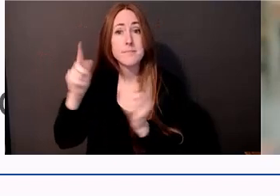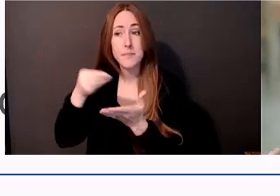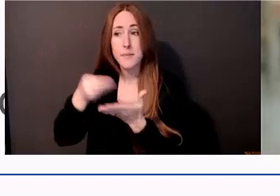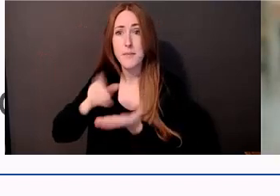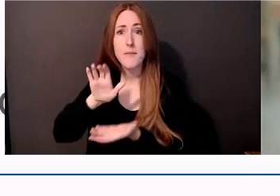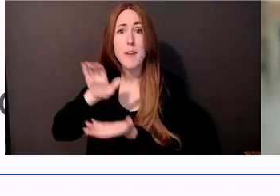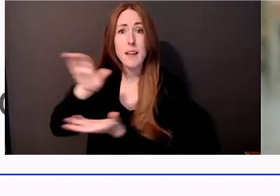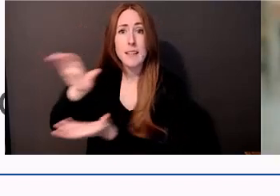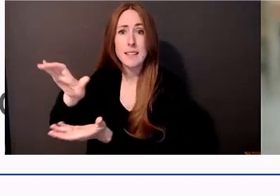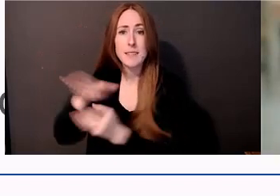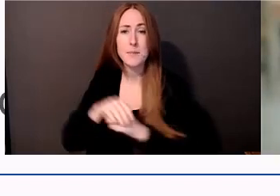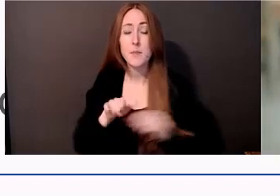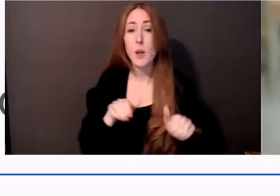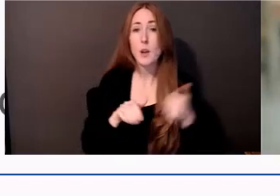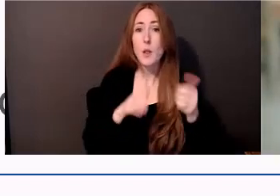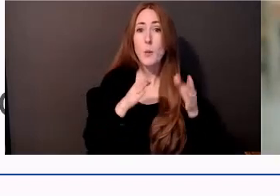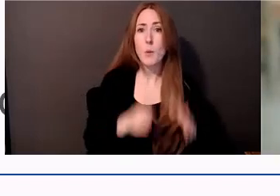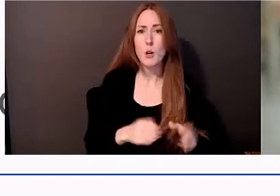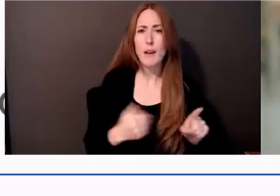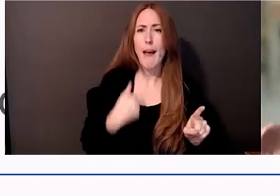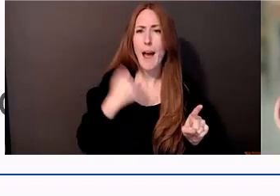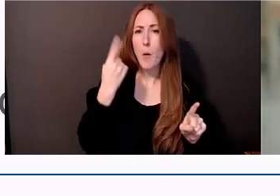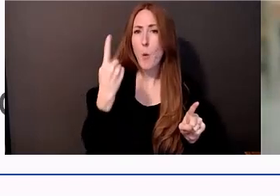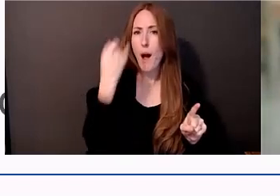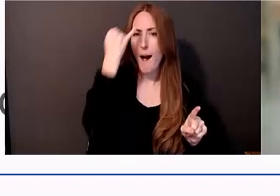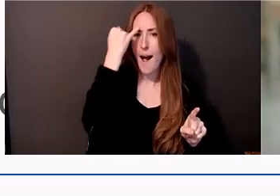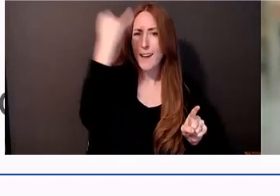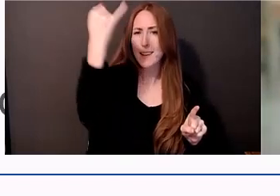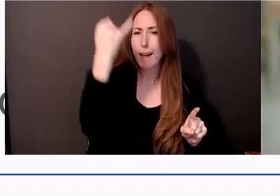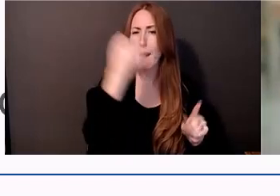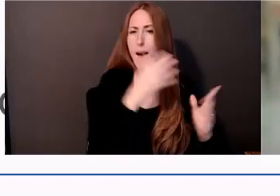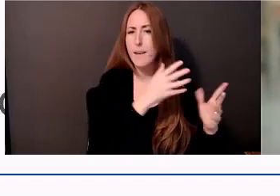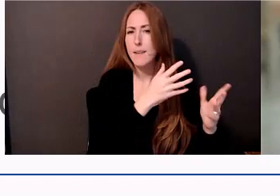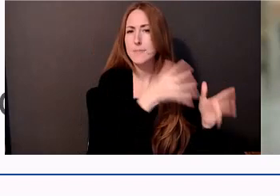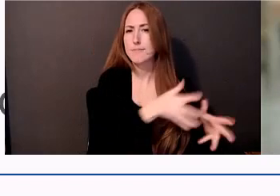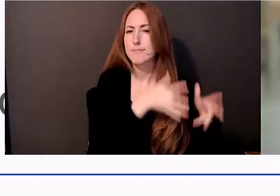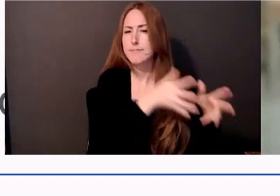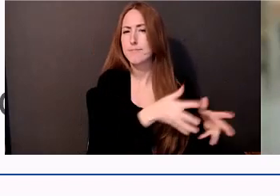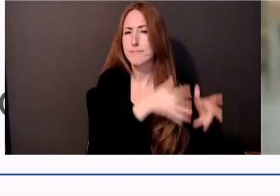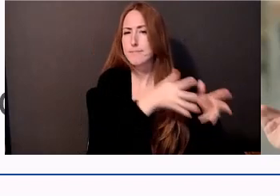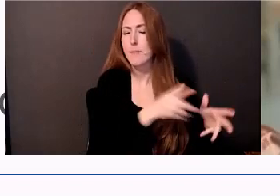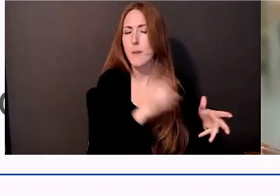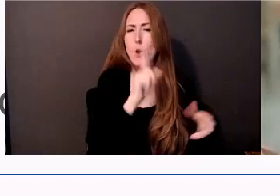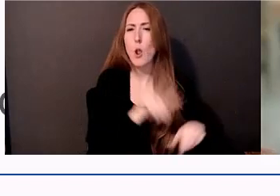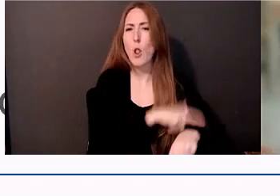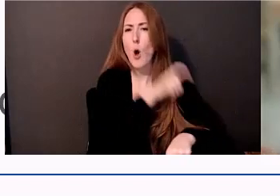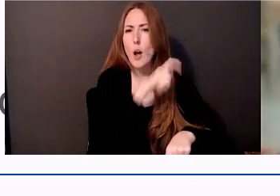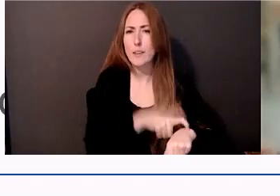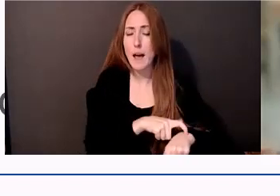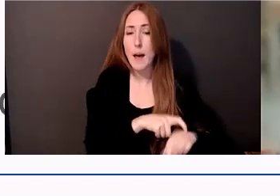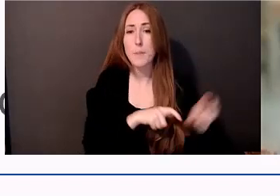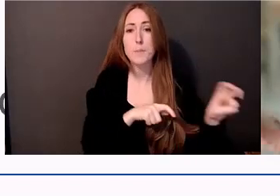It had been sitting on the shelf for the longest time. Came through our training program, helped them put everything in perspective,